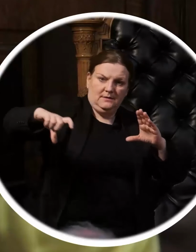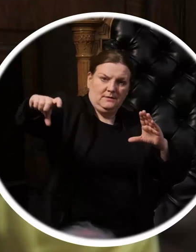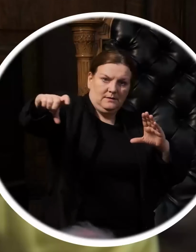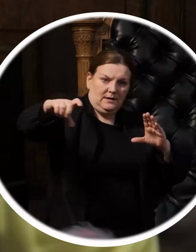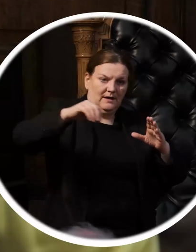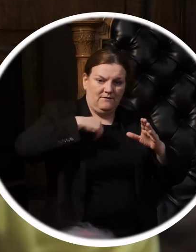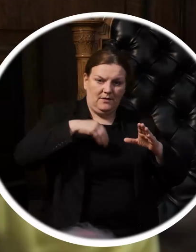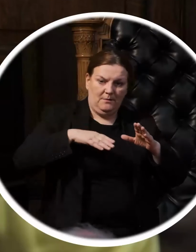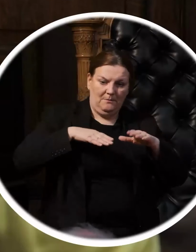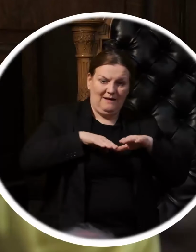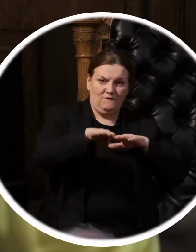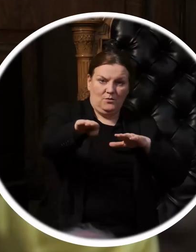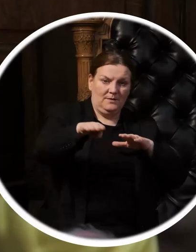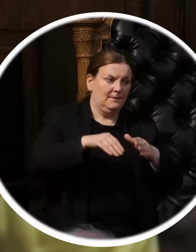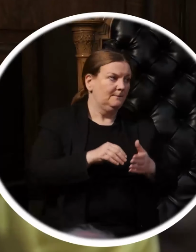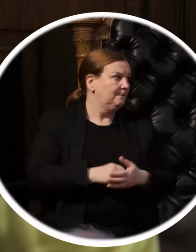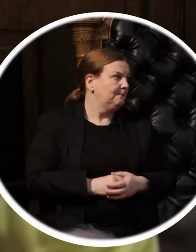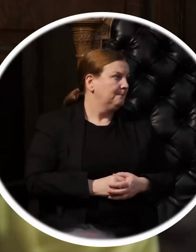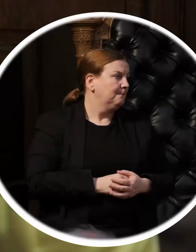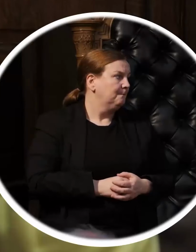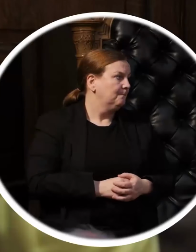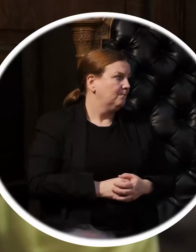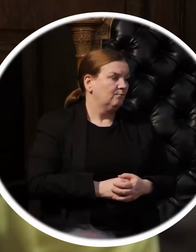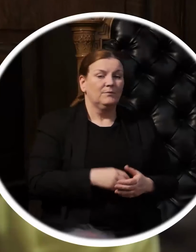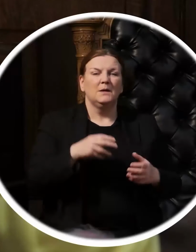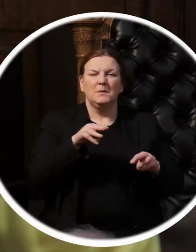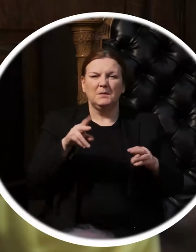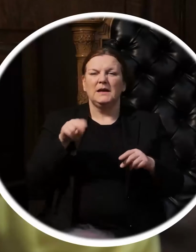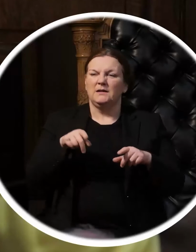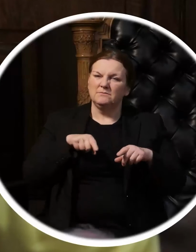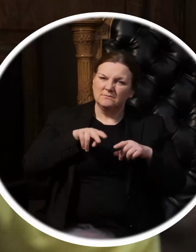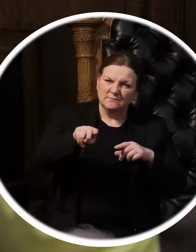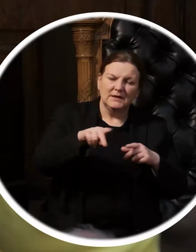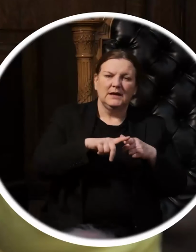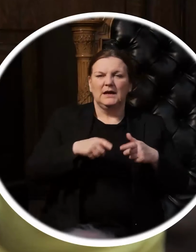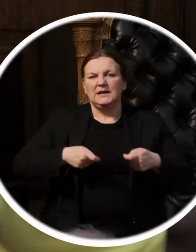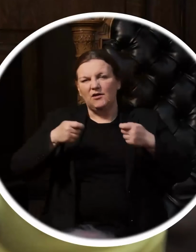platform for passenger entry and cabs and things like carriages and things like that.